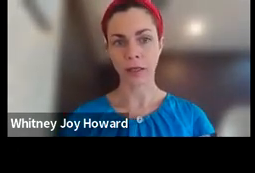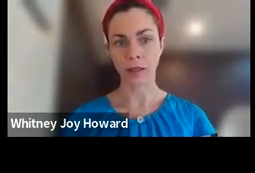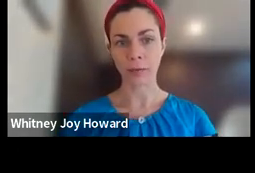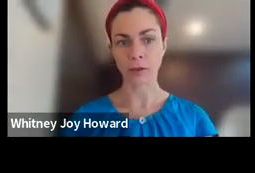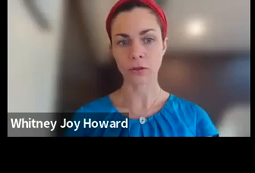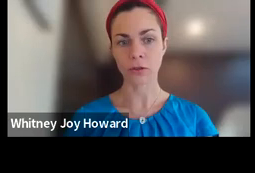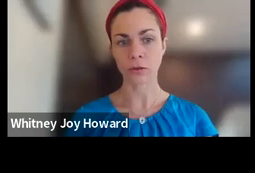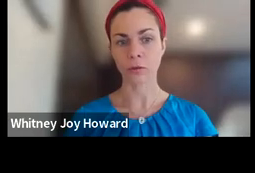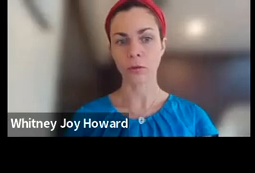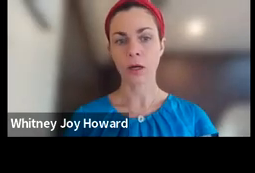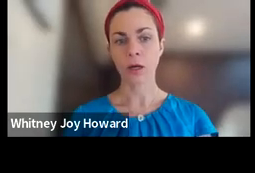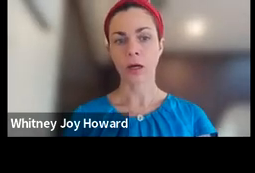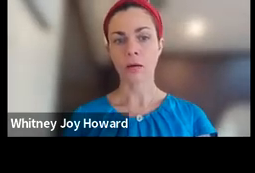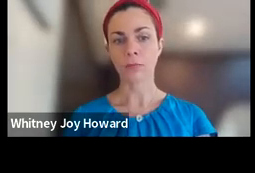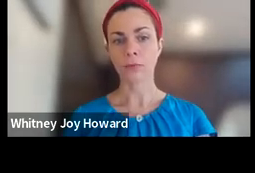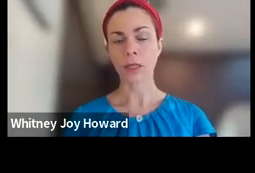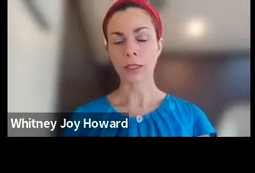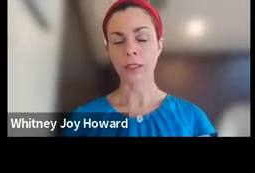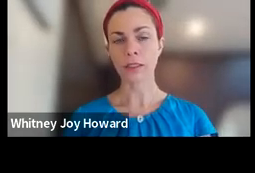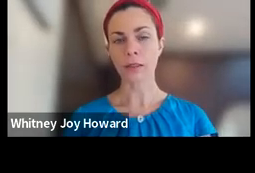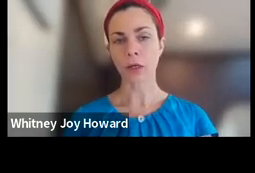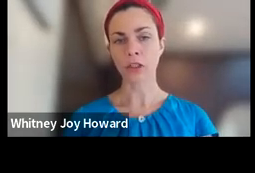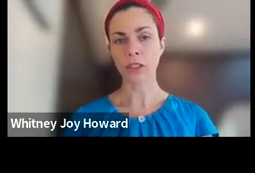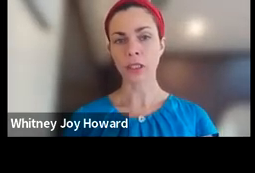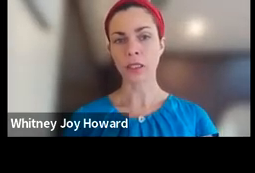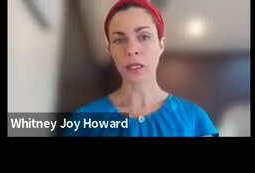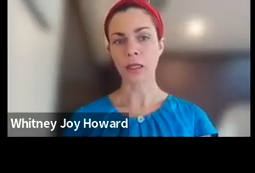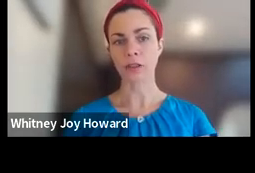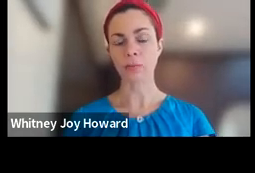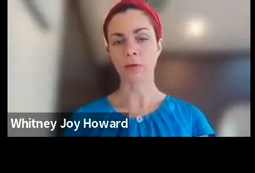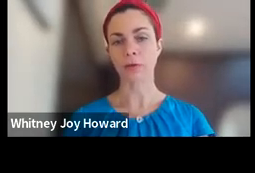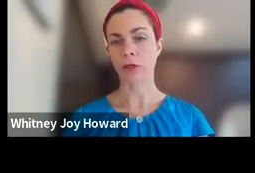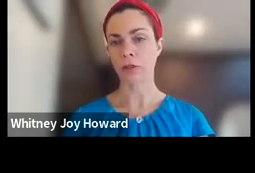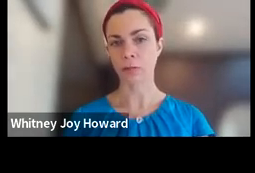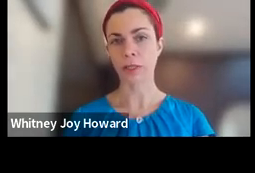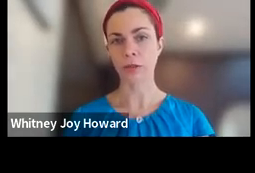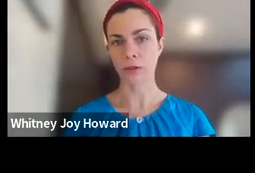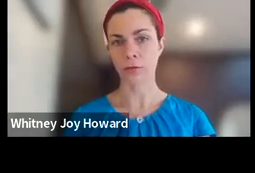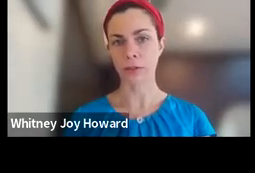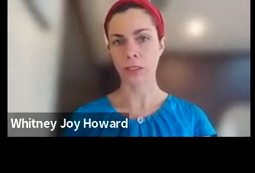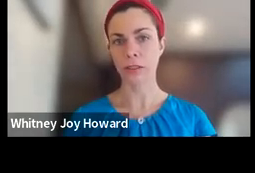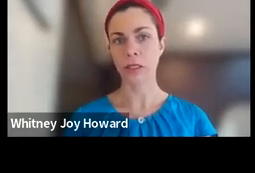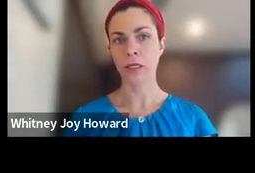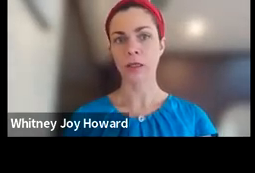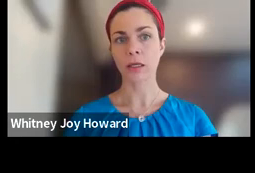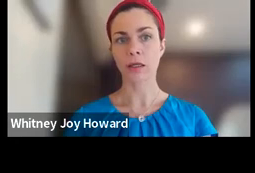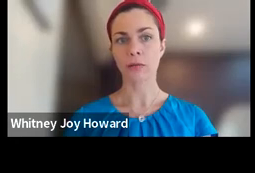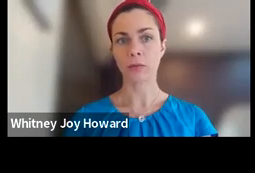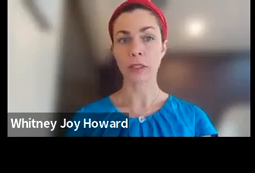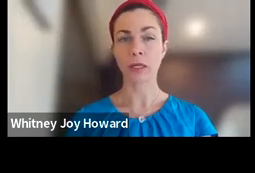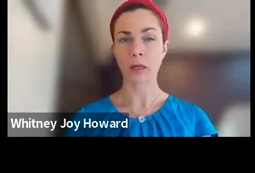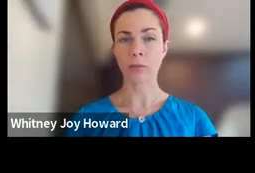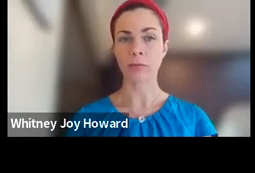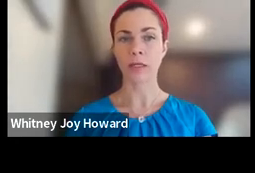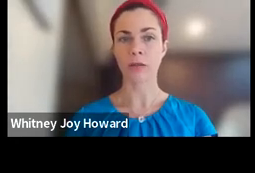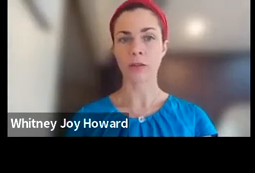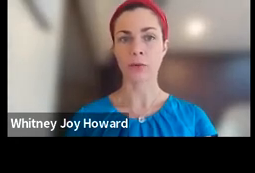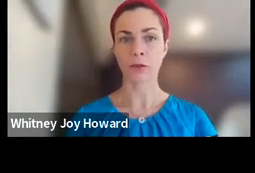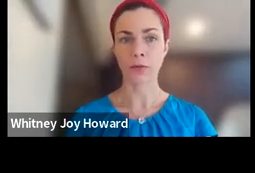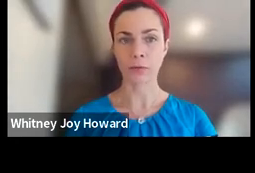In working with landlords on different tenant laws, a lot of our some landlords like the kind of fighters and make sure that we are